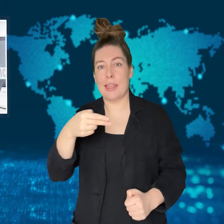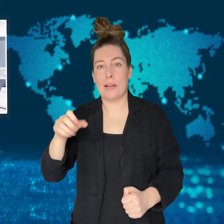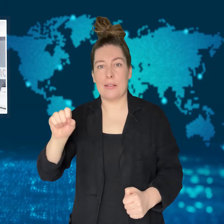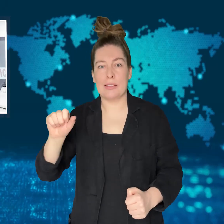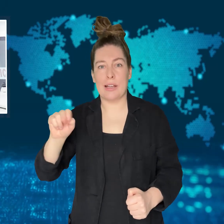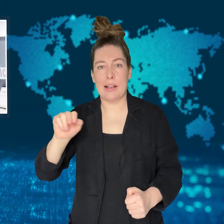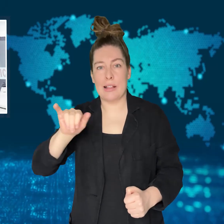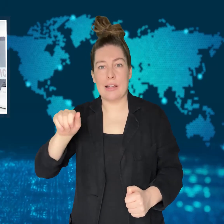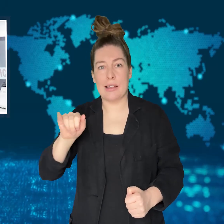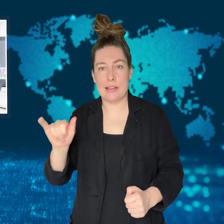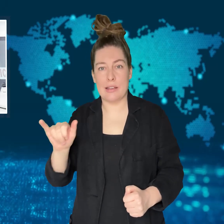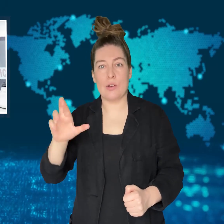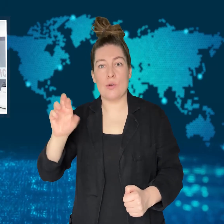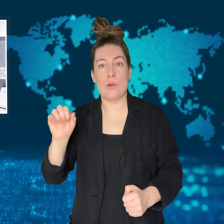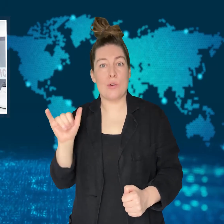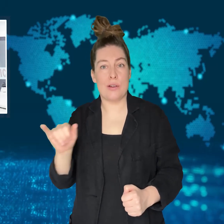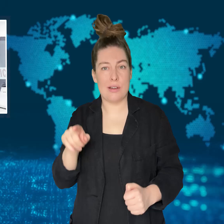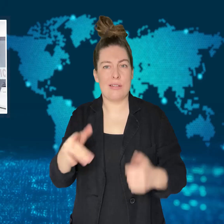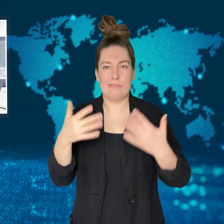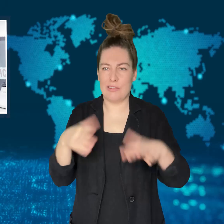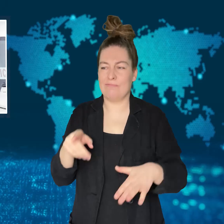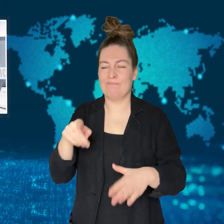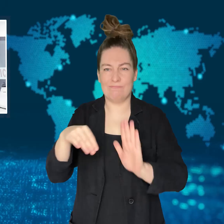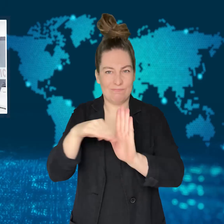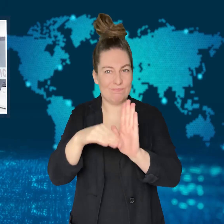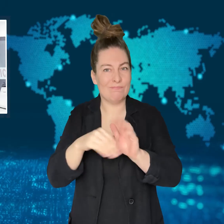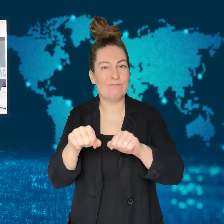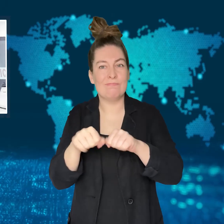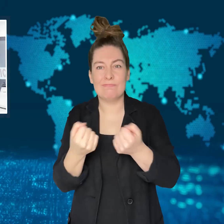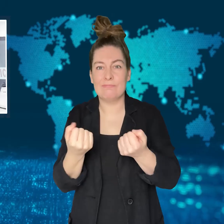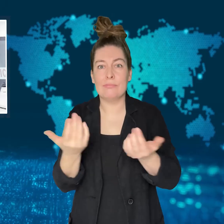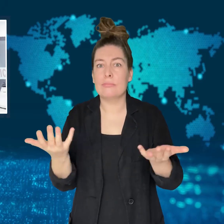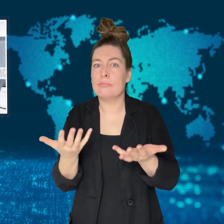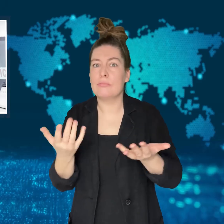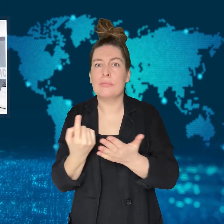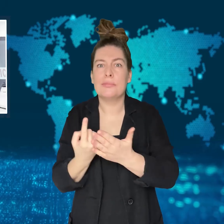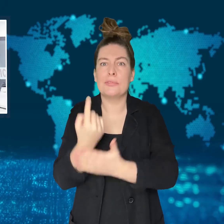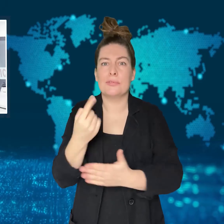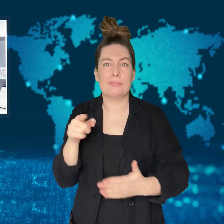a trainee doctor while she was sleeping.